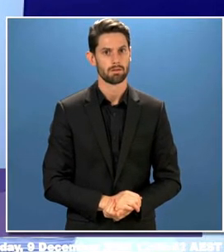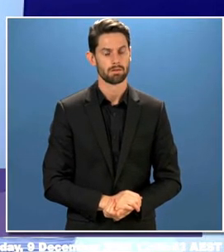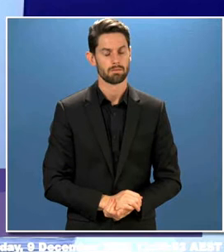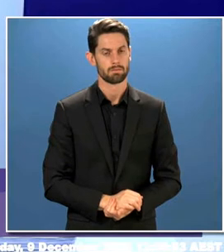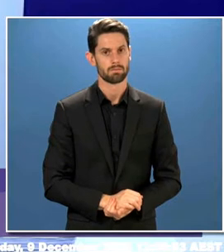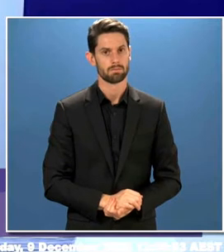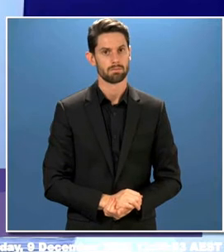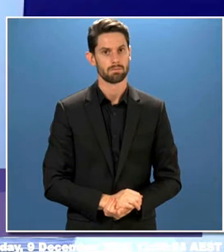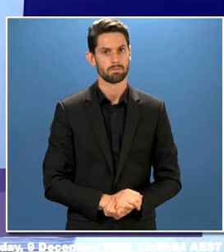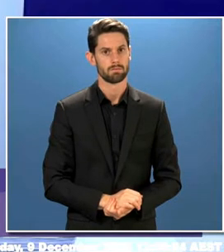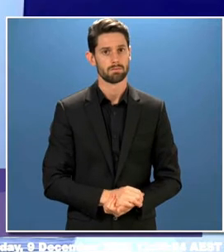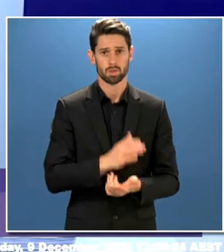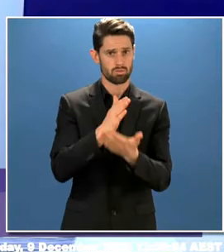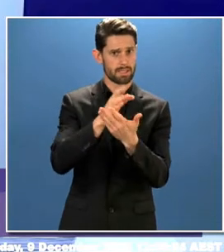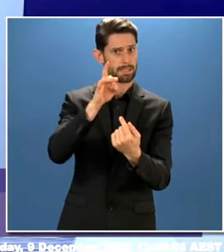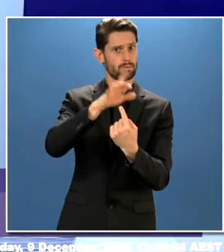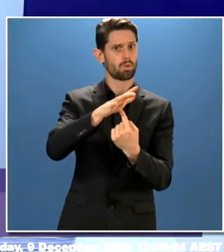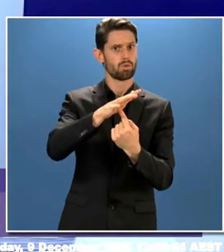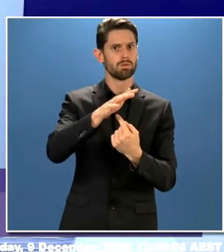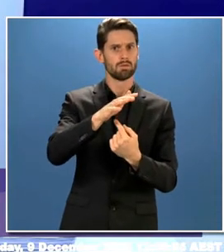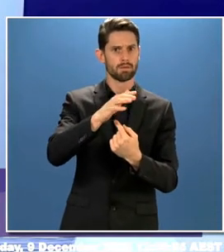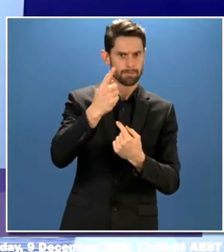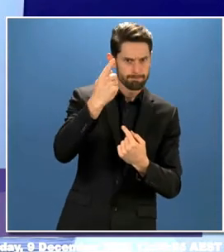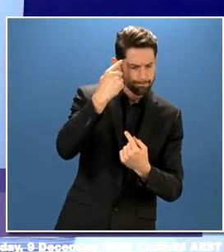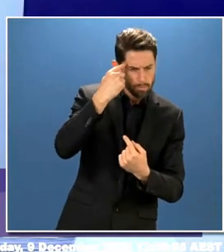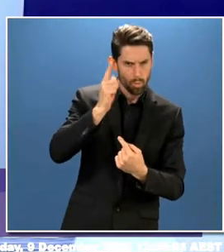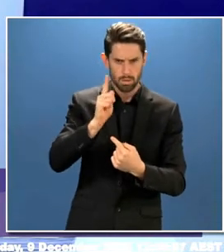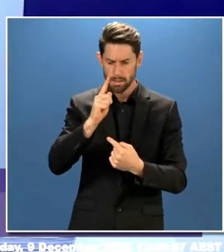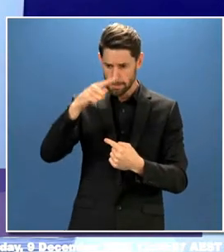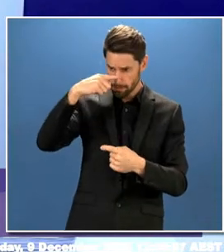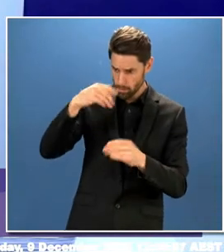that we not only explore the barriers that face people with disability